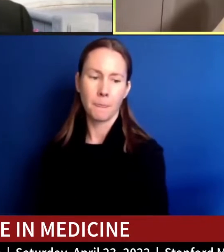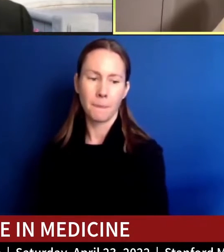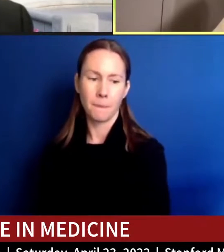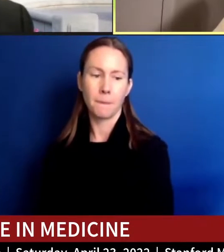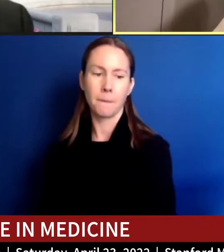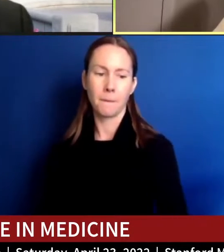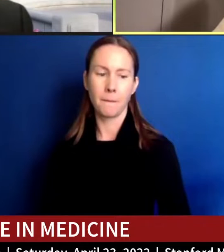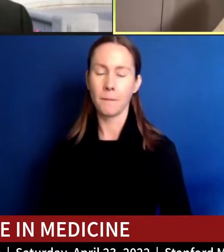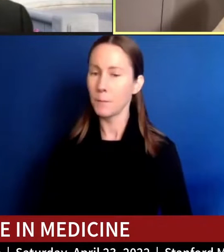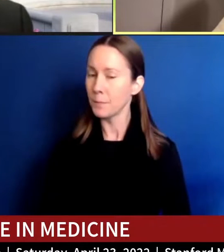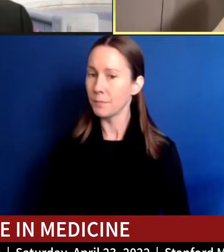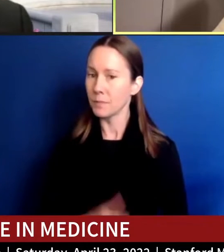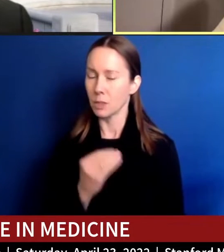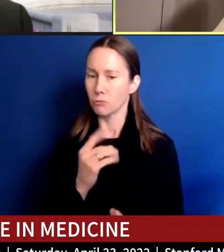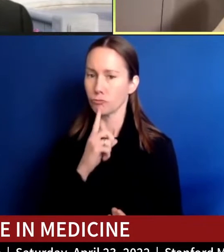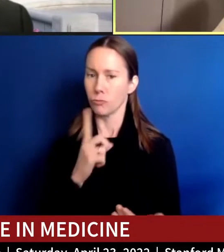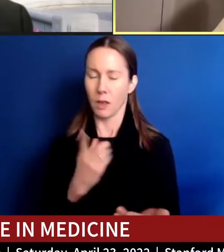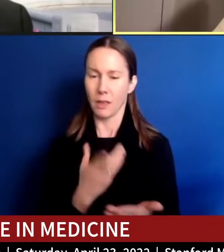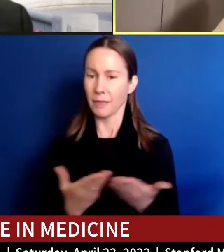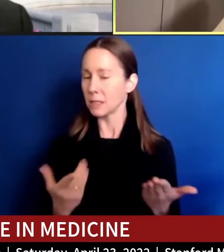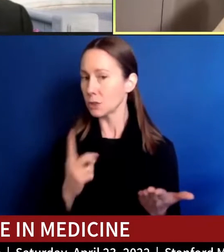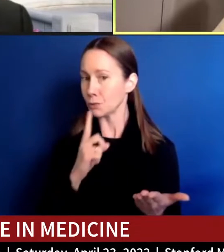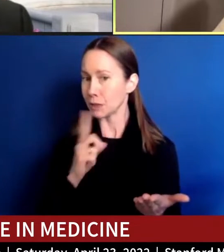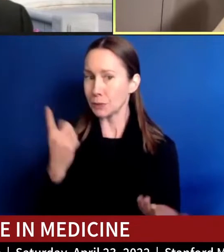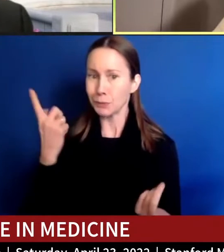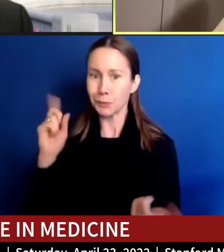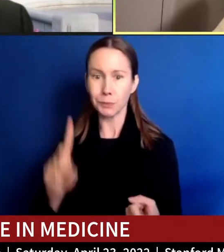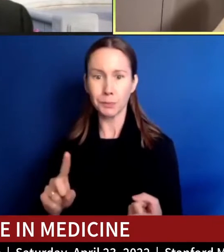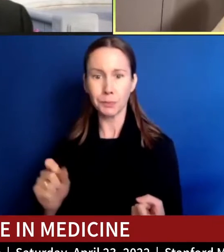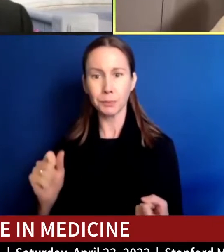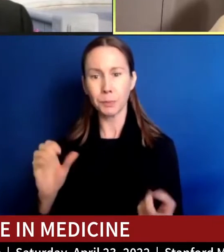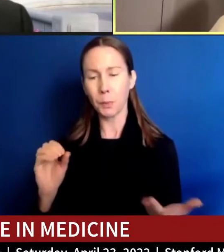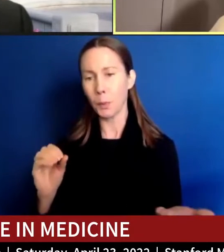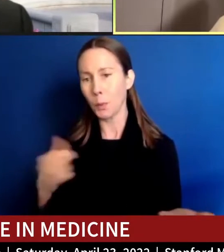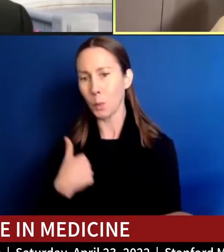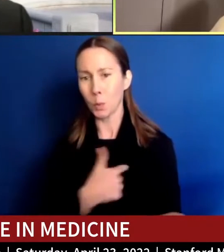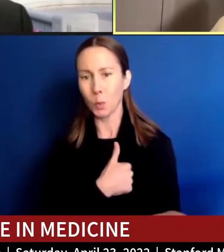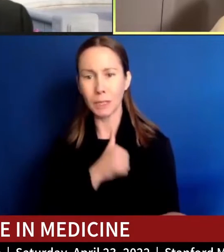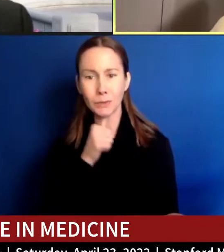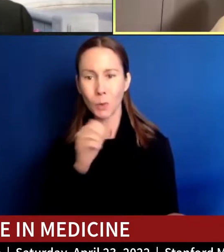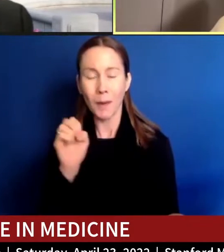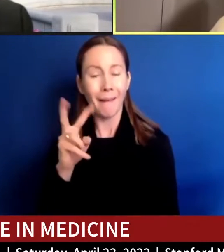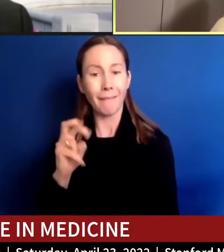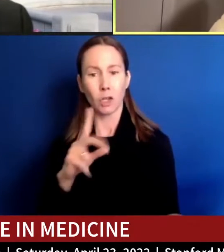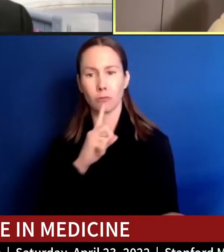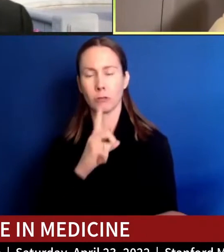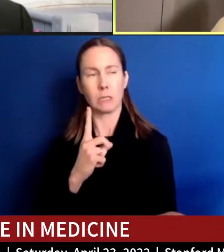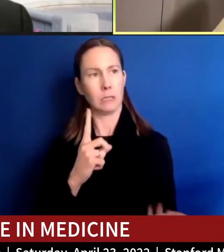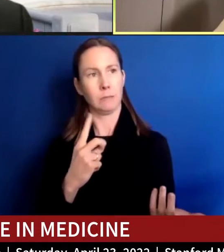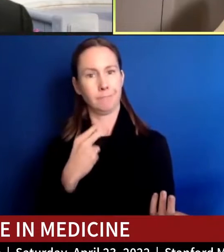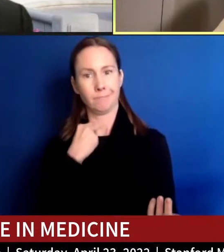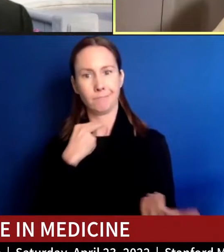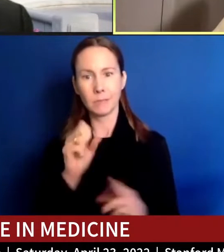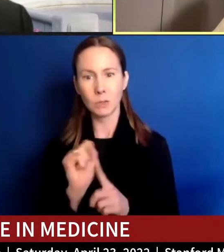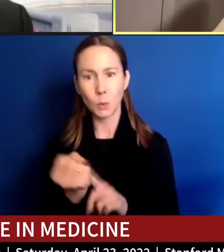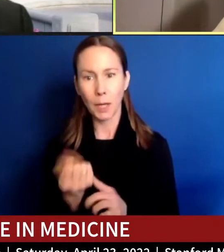these can really be reconfigured so that we don't ever get into a situation where, you know, lives